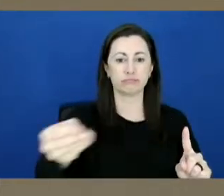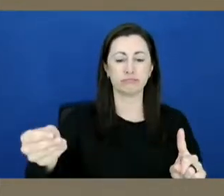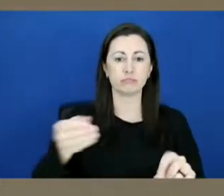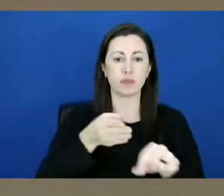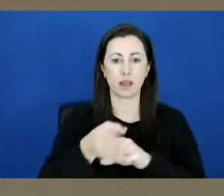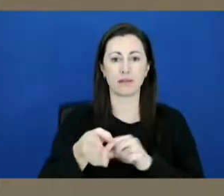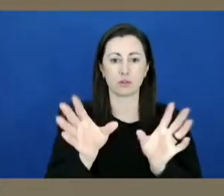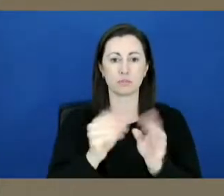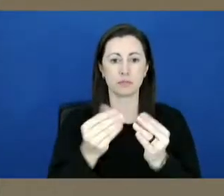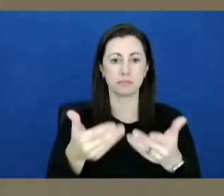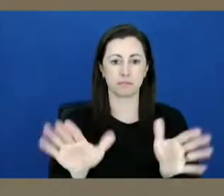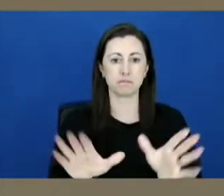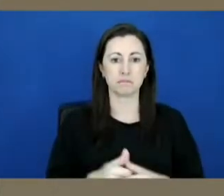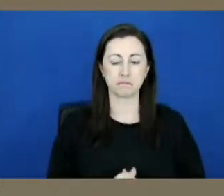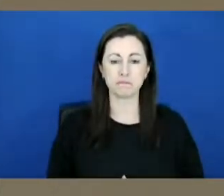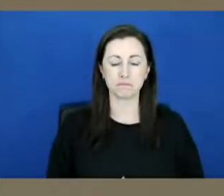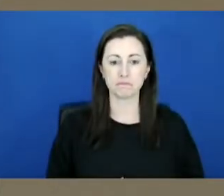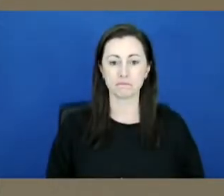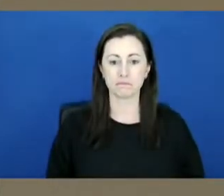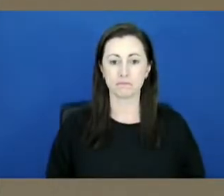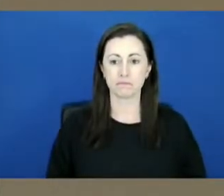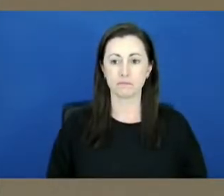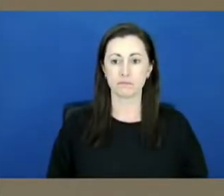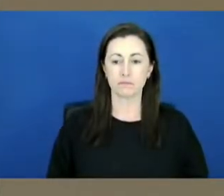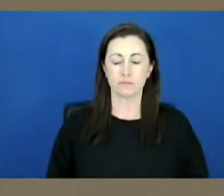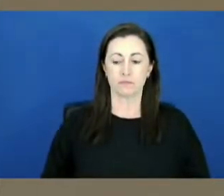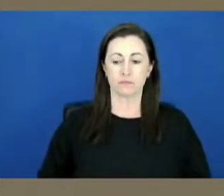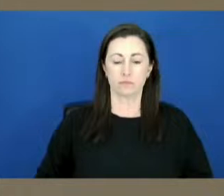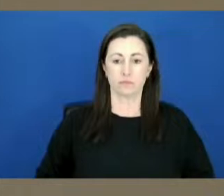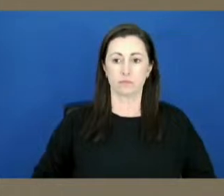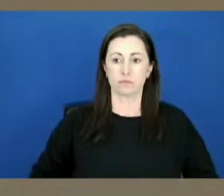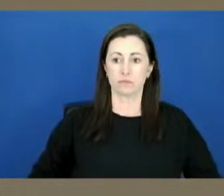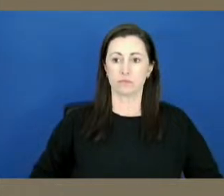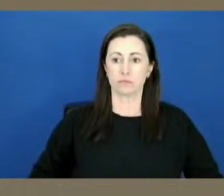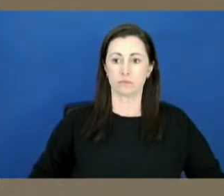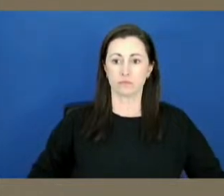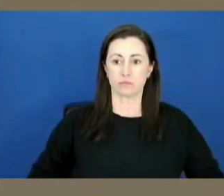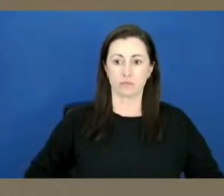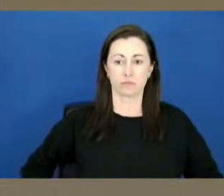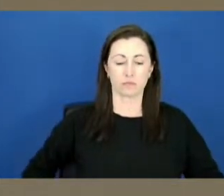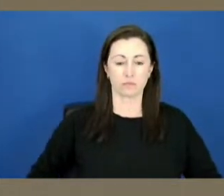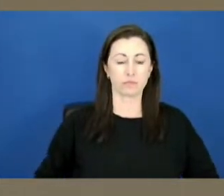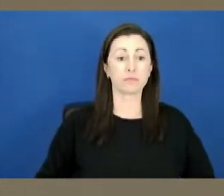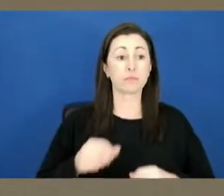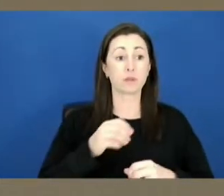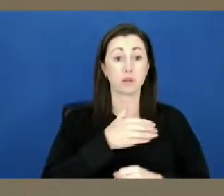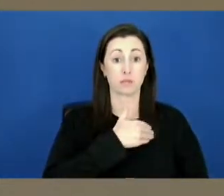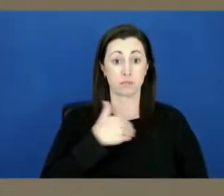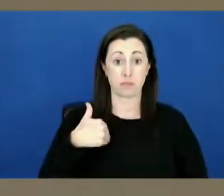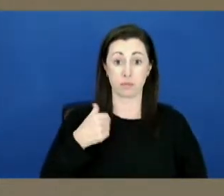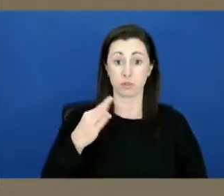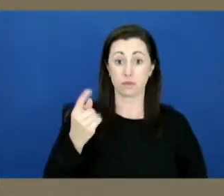GIVE ON THE THE CLERK FOR DISTRIBUTION TO THE BOARD AT THE